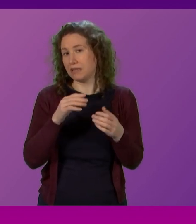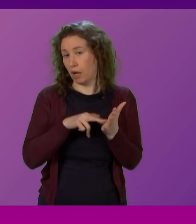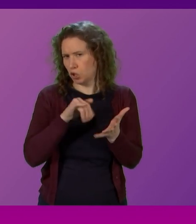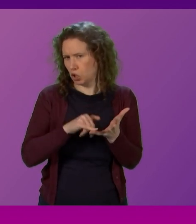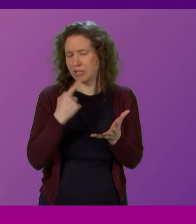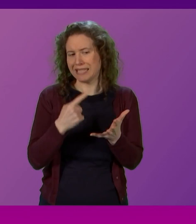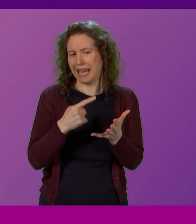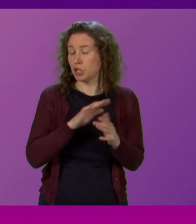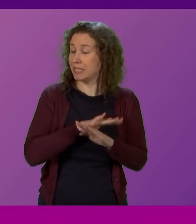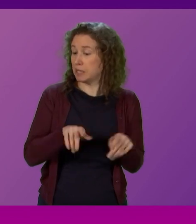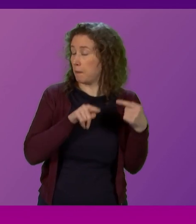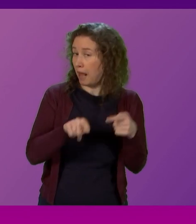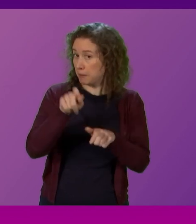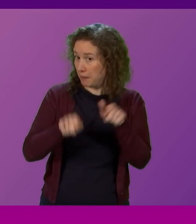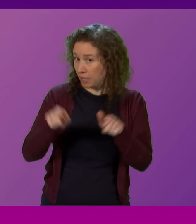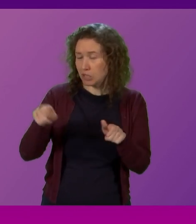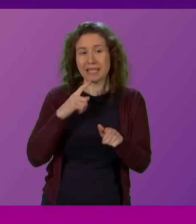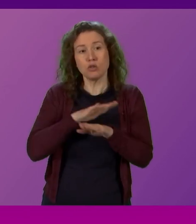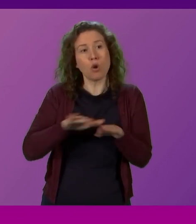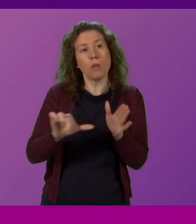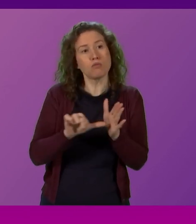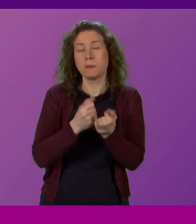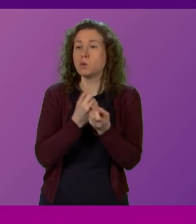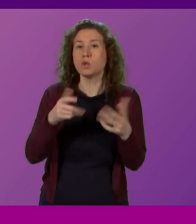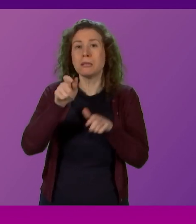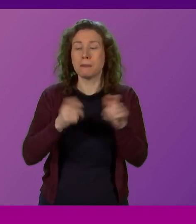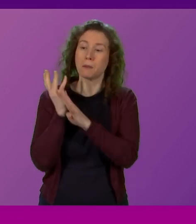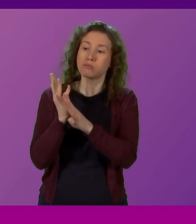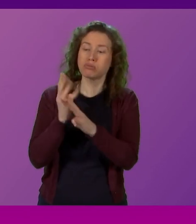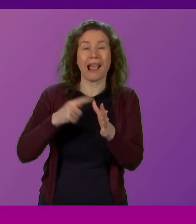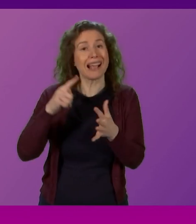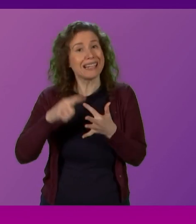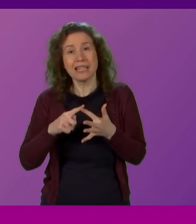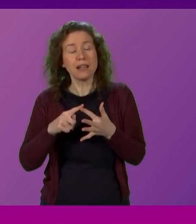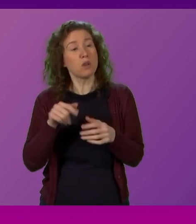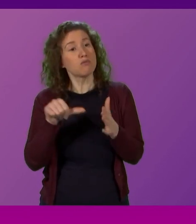The problem is not too many people attending A and E; it is the Government’s handling